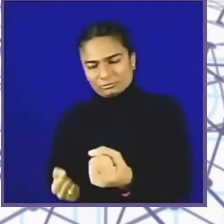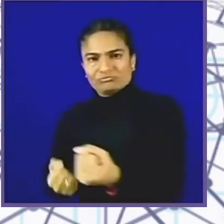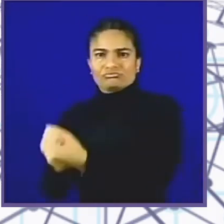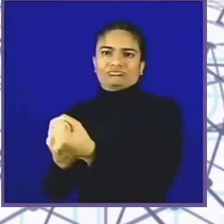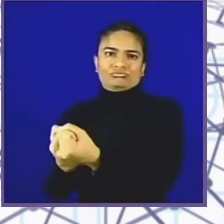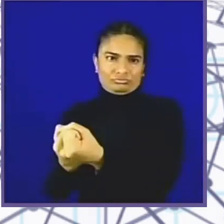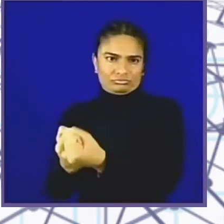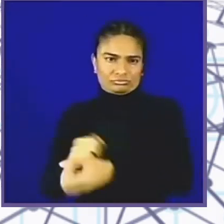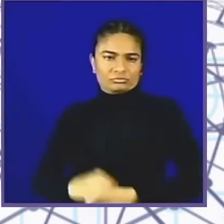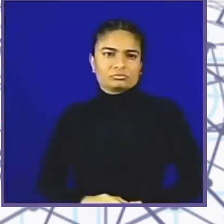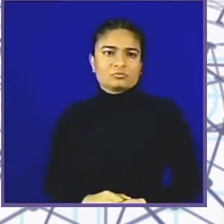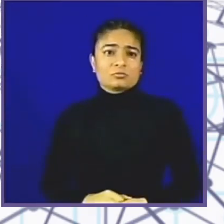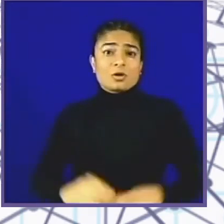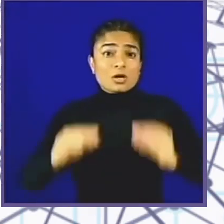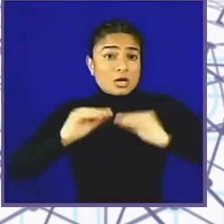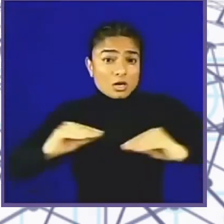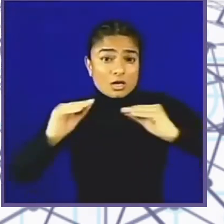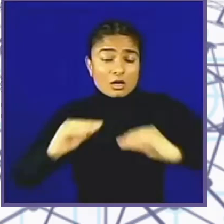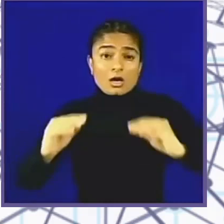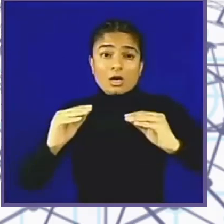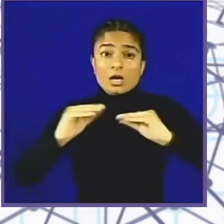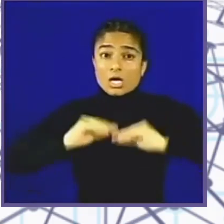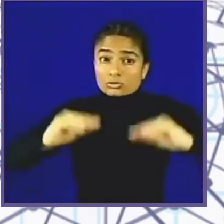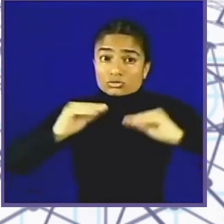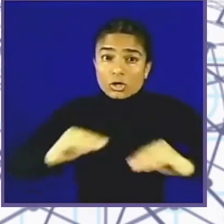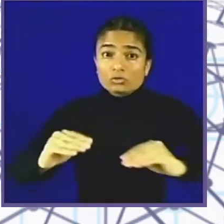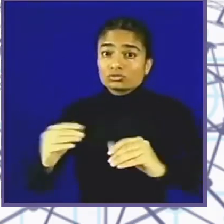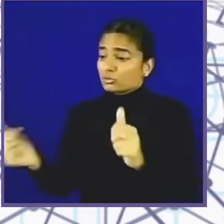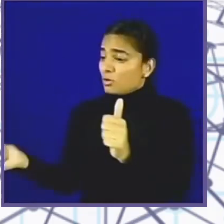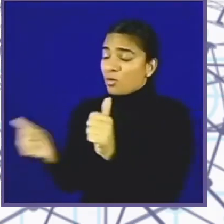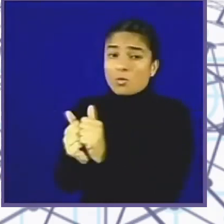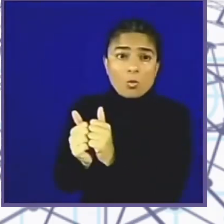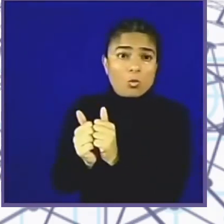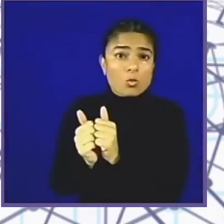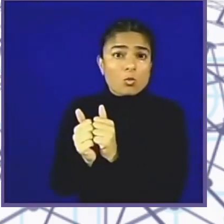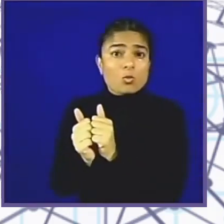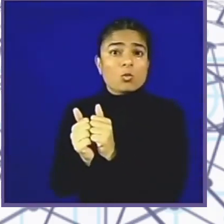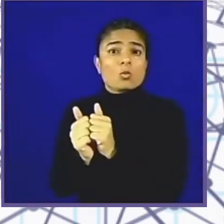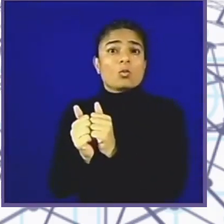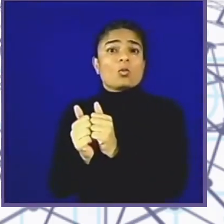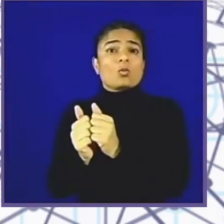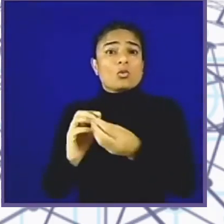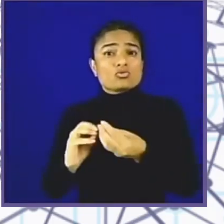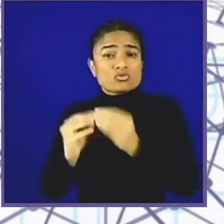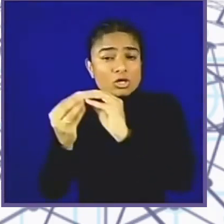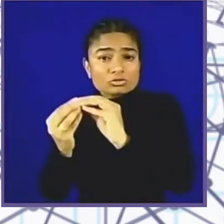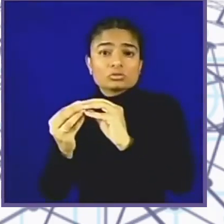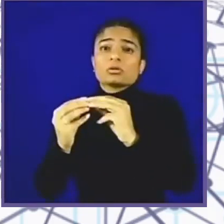And above all, we have been at the forefront of building an inclusive innovation ecosystem that